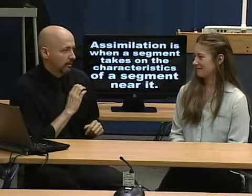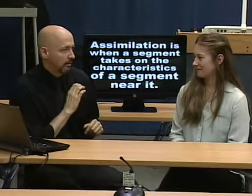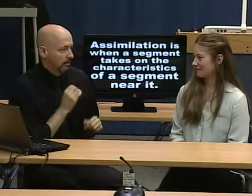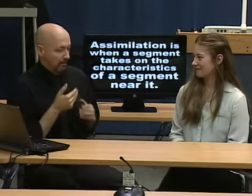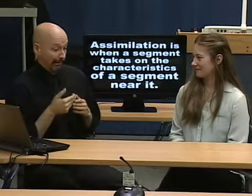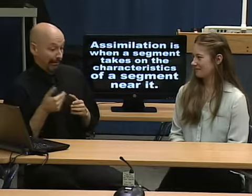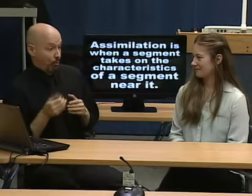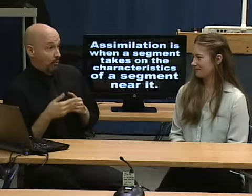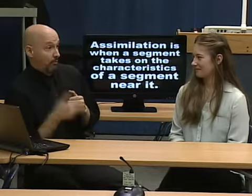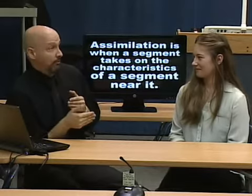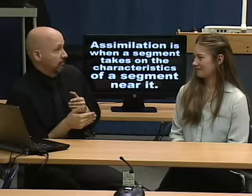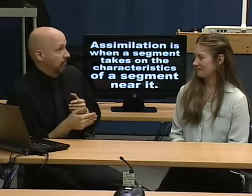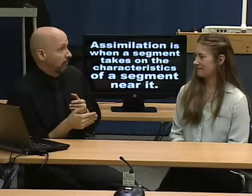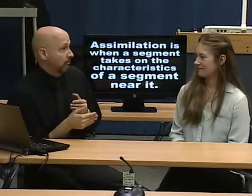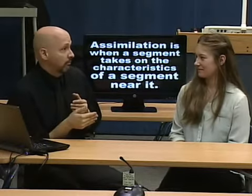of another sign just before or after it.